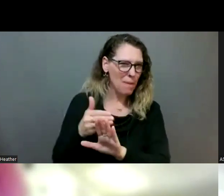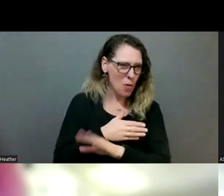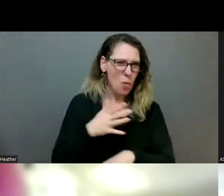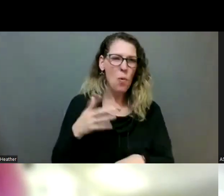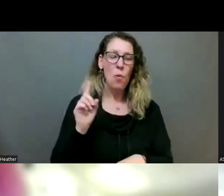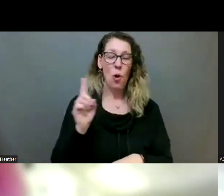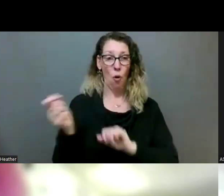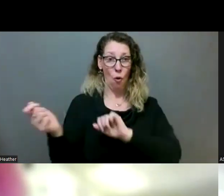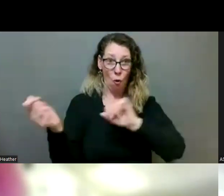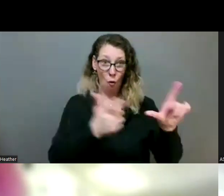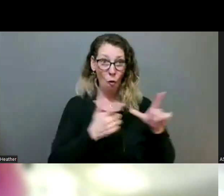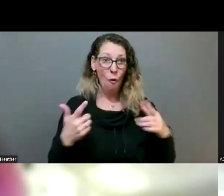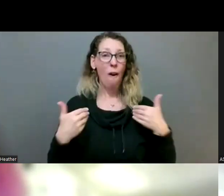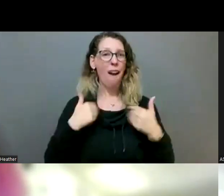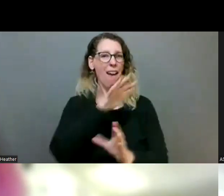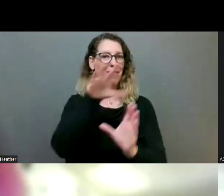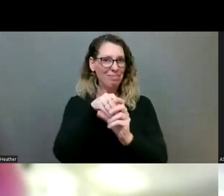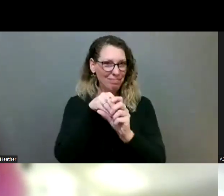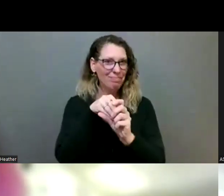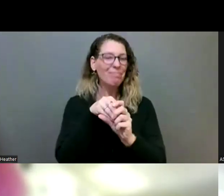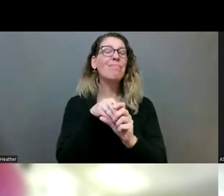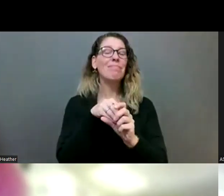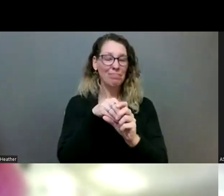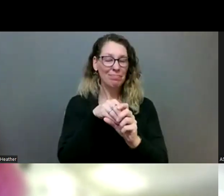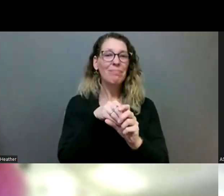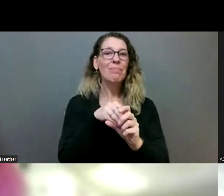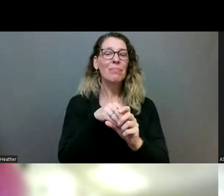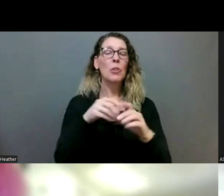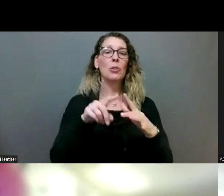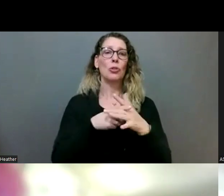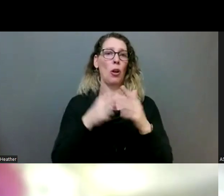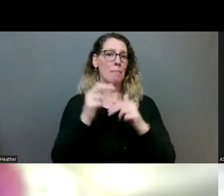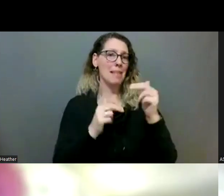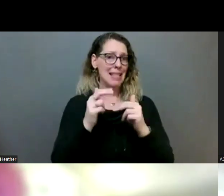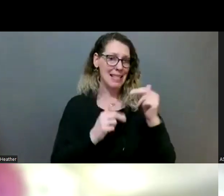everybody has a stake and has a part. We started building out our attendance team